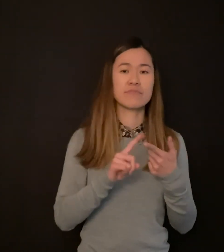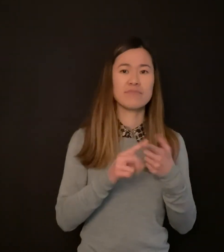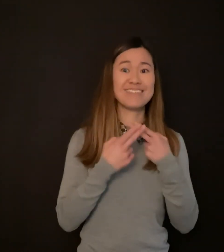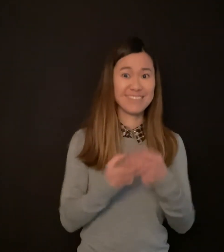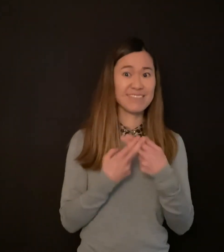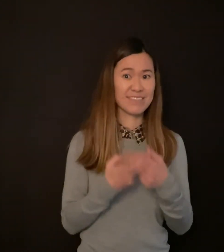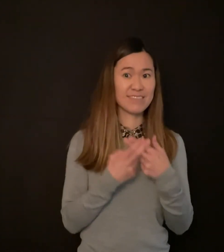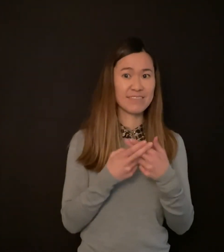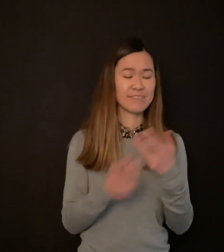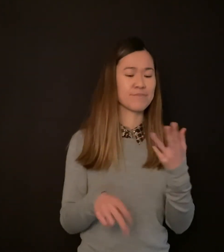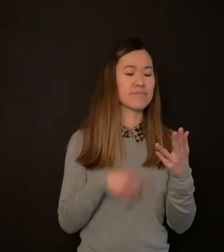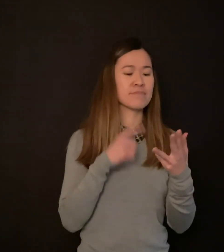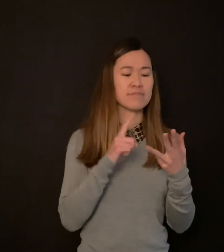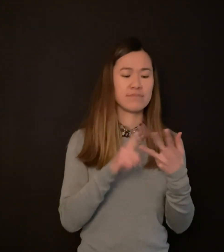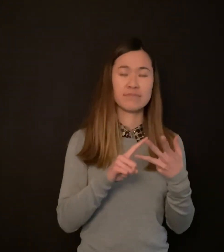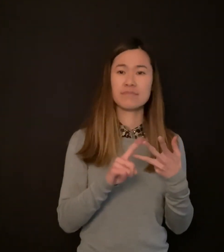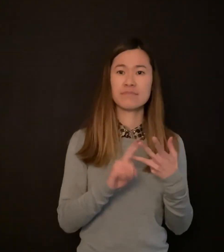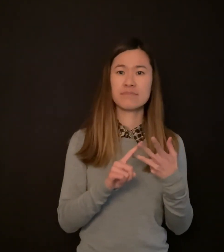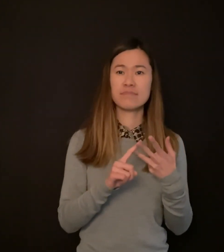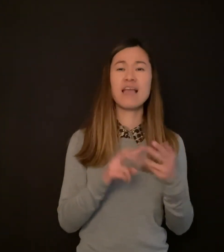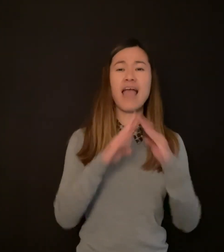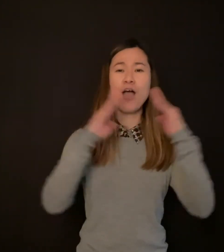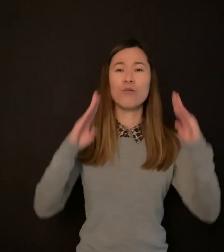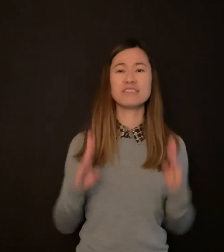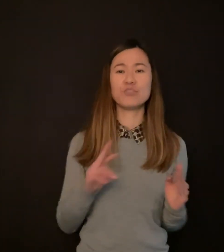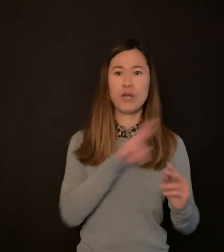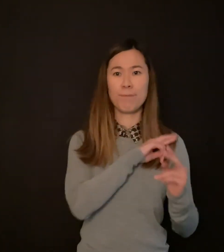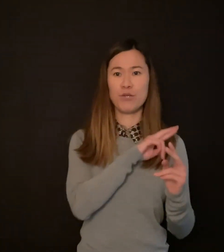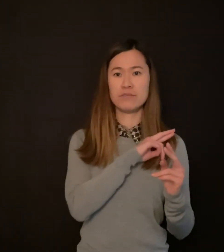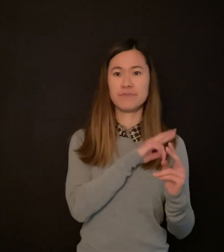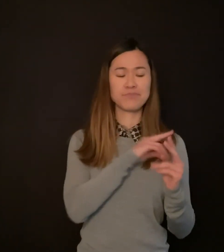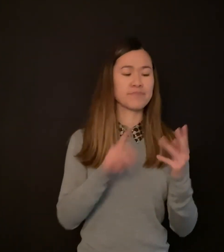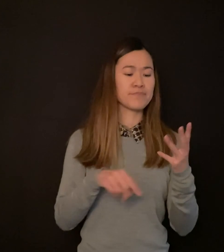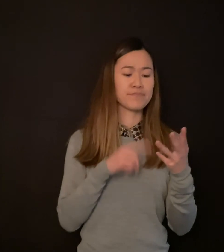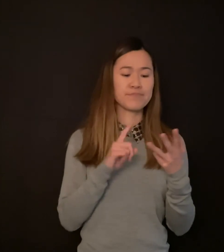For example, women are more likely to seek interventions and support,